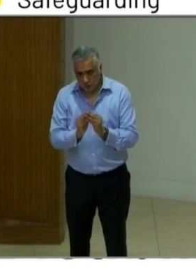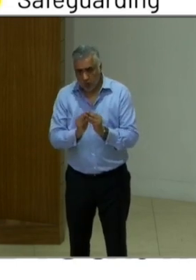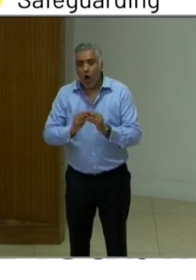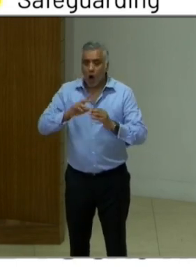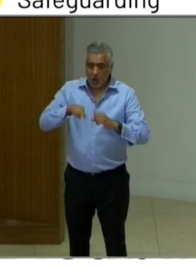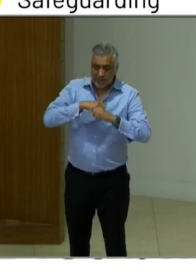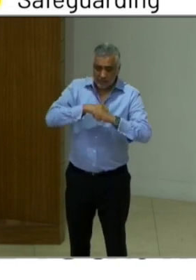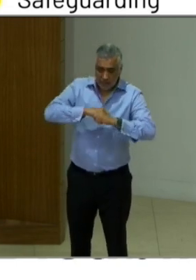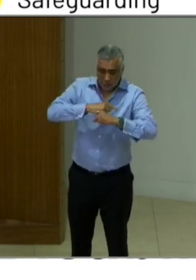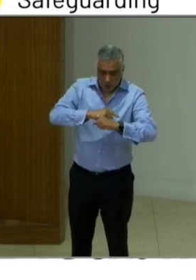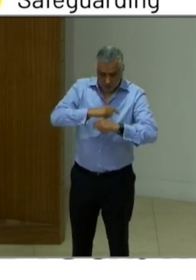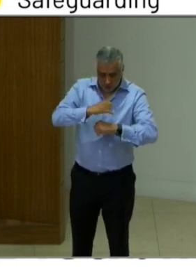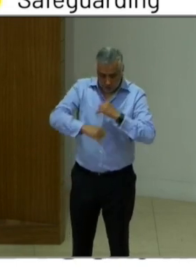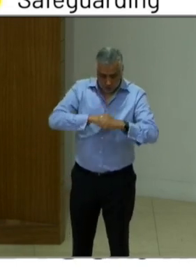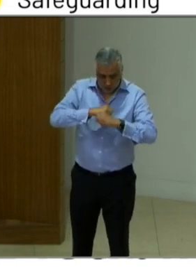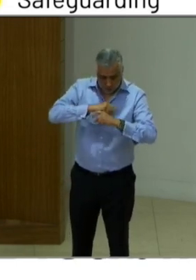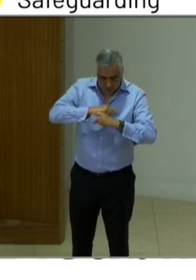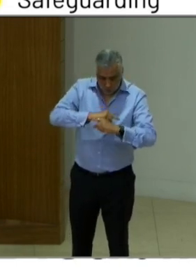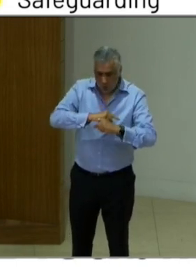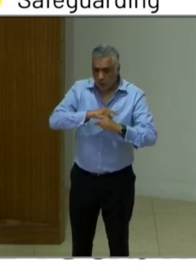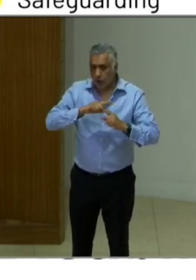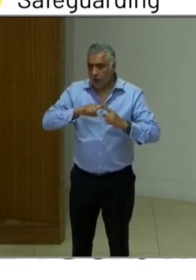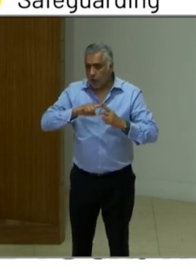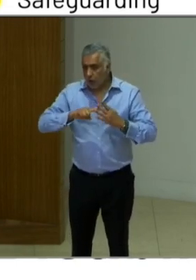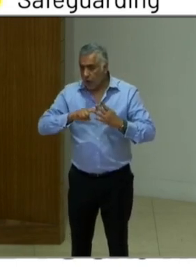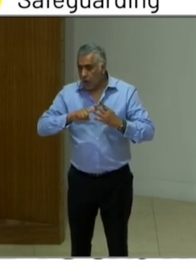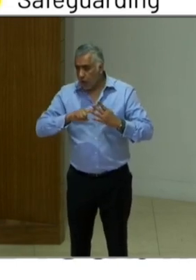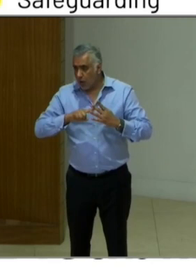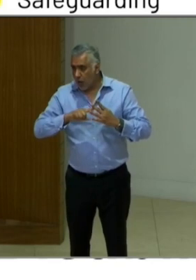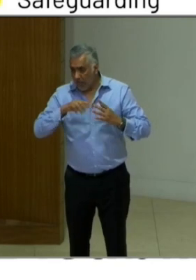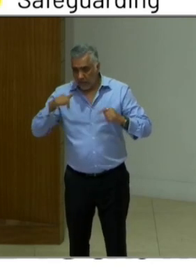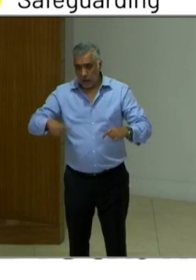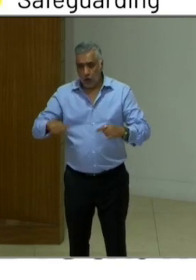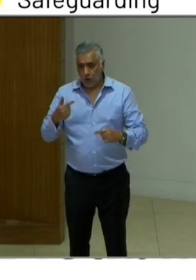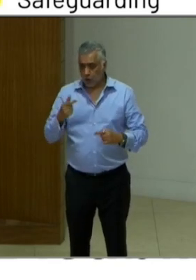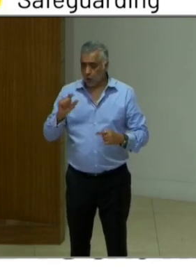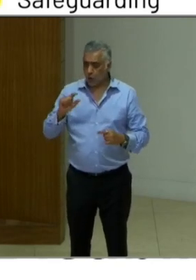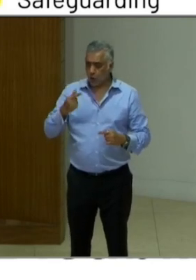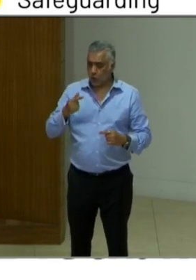Conference, hosted by the Pontifical Gregorian University in Rome,